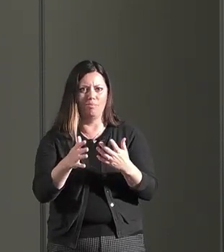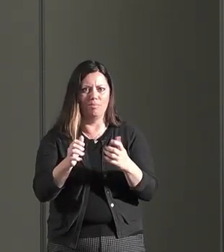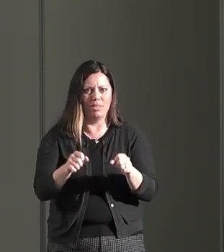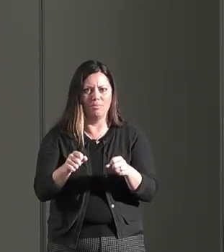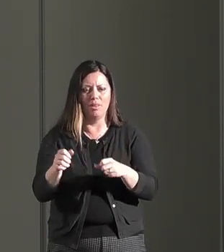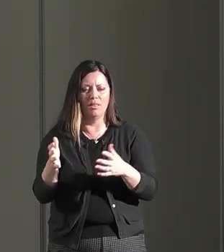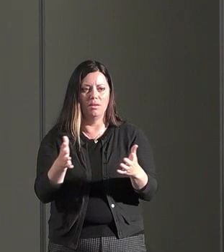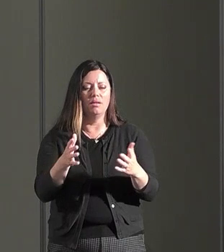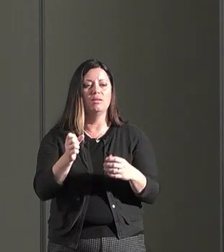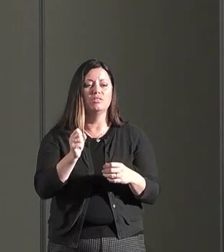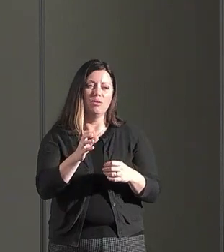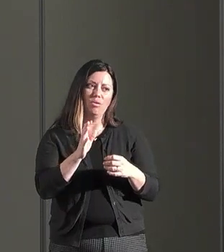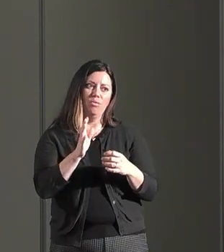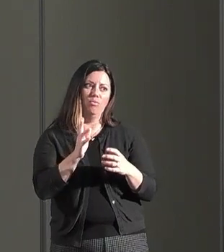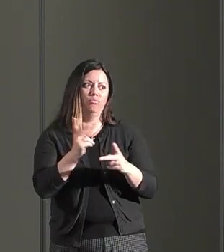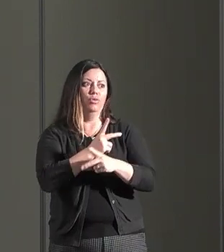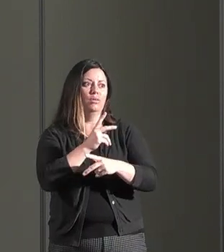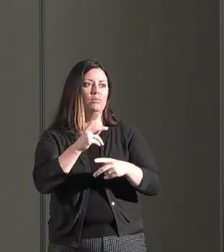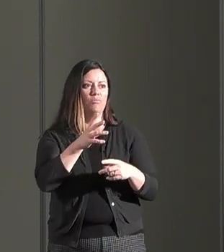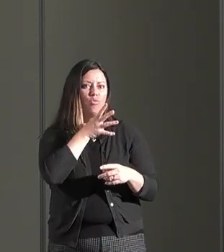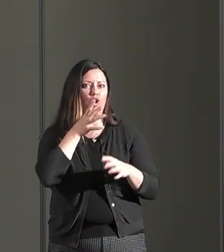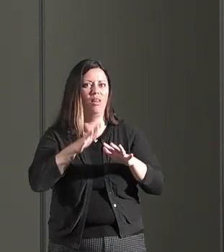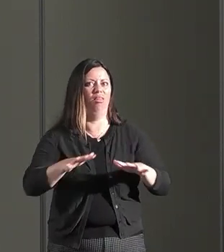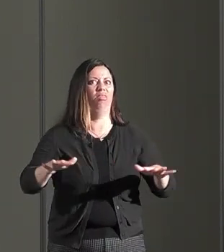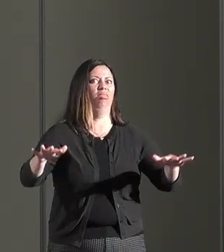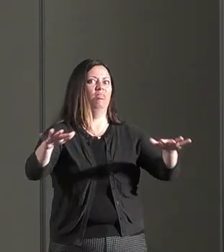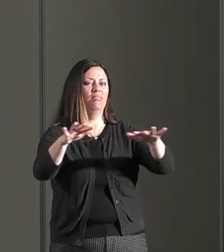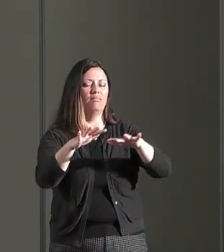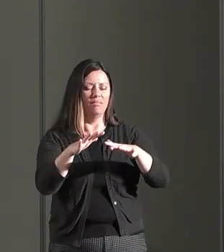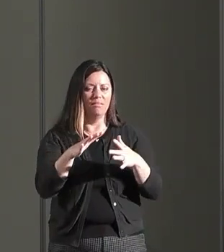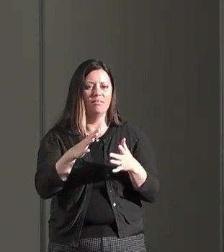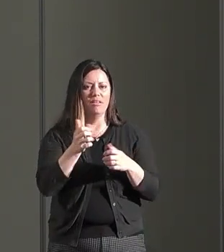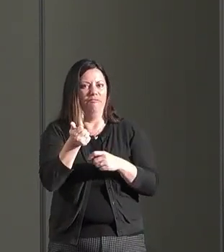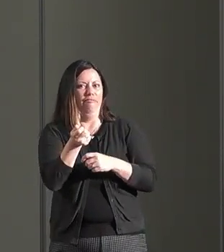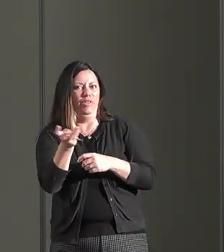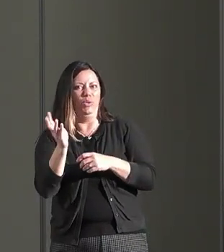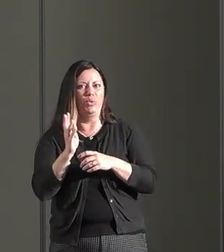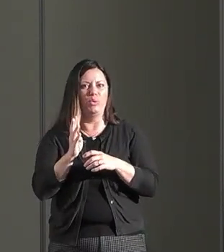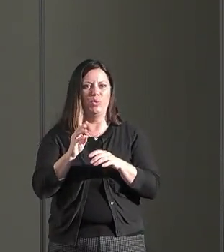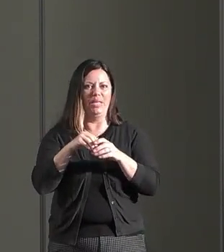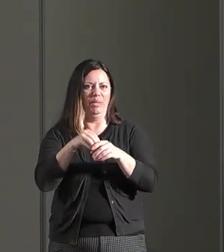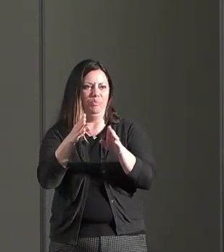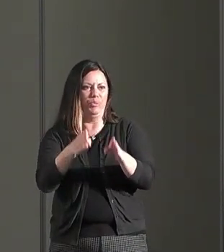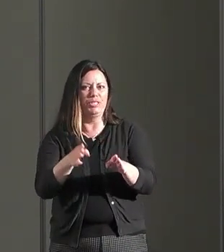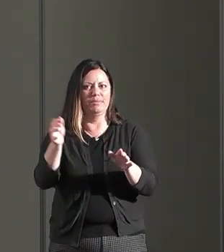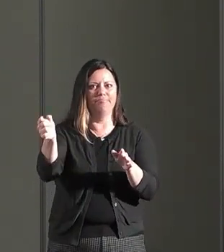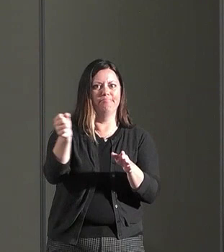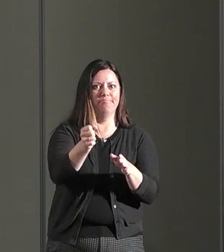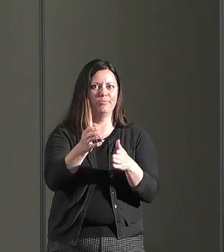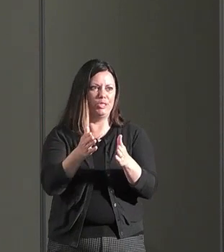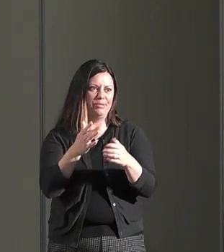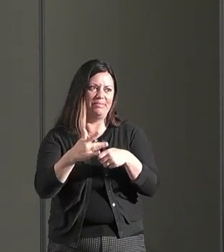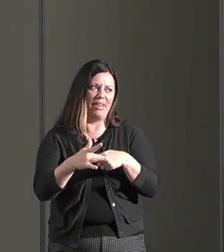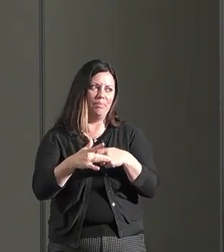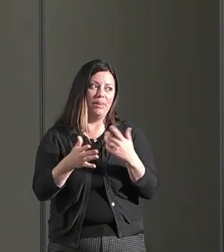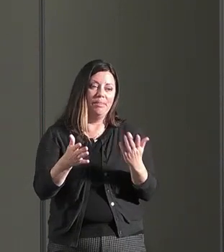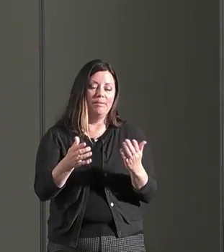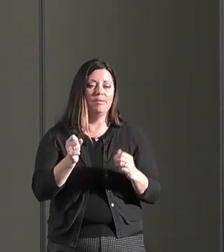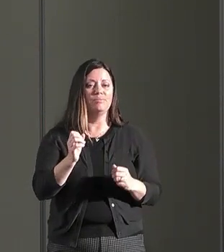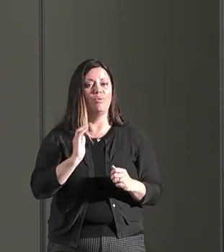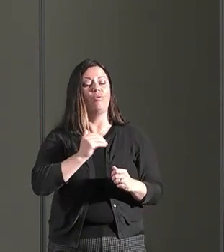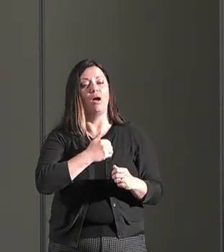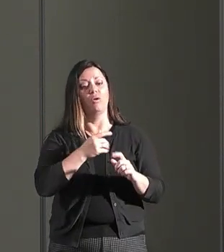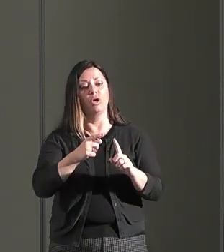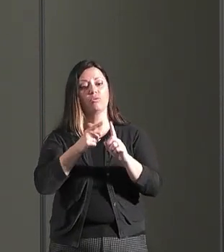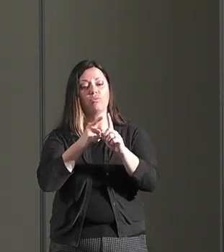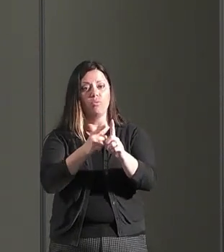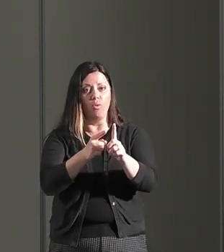rural area because there are very few in person services available. So our goal, what we envisioned